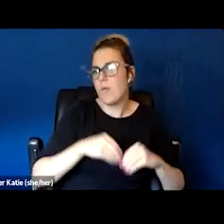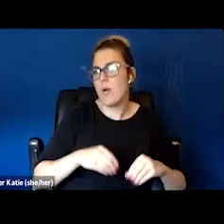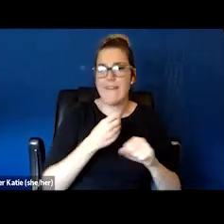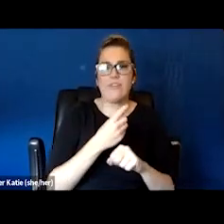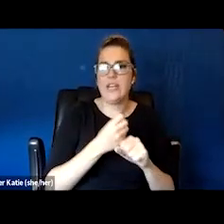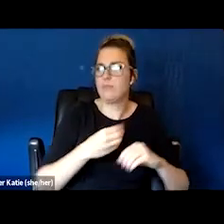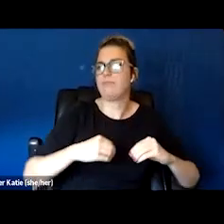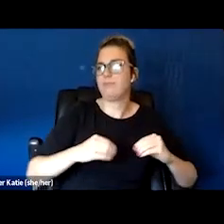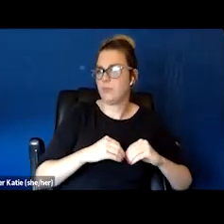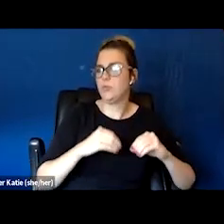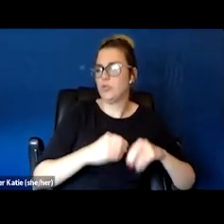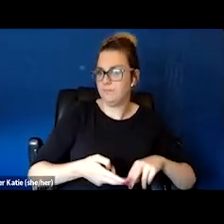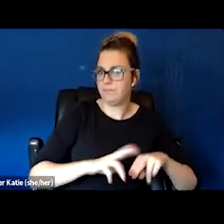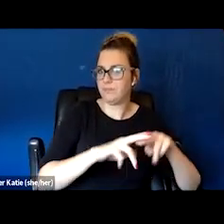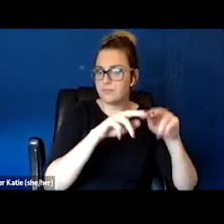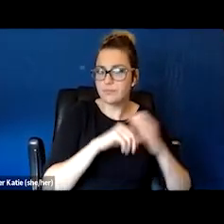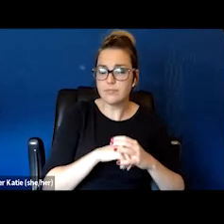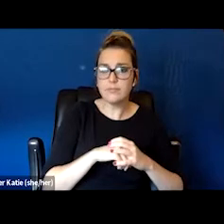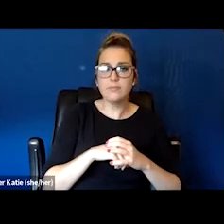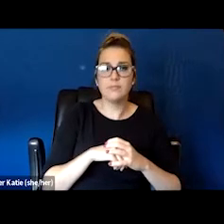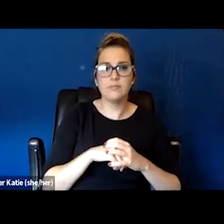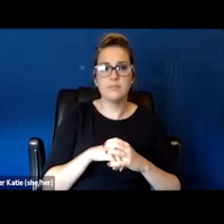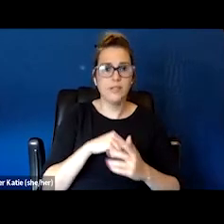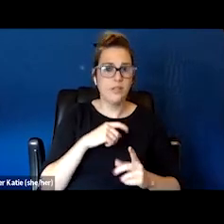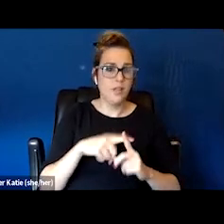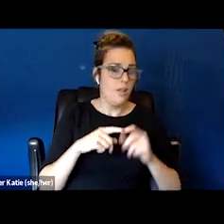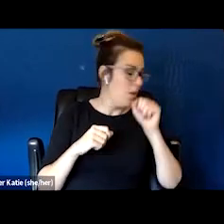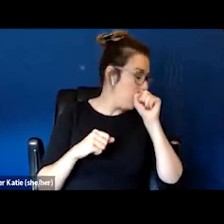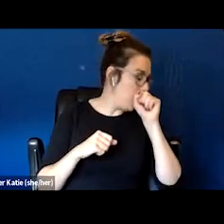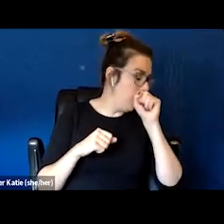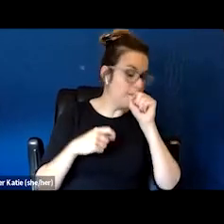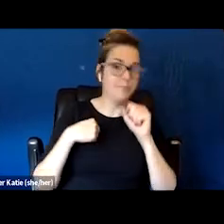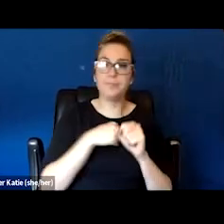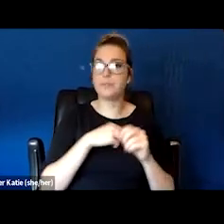to support people with mental health focus or clinical case management.